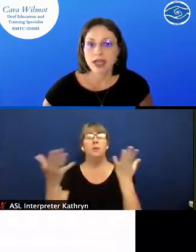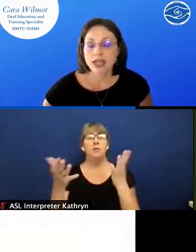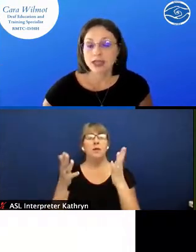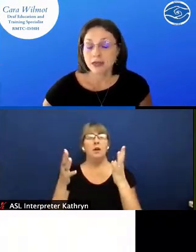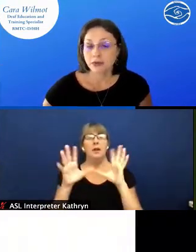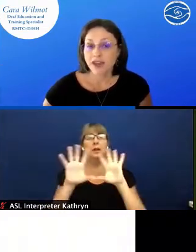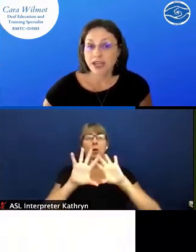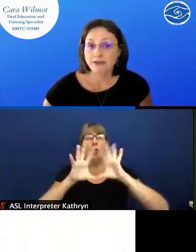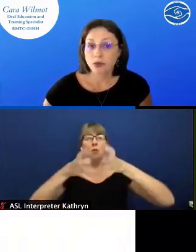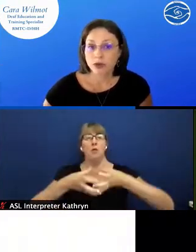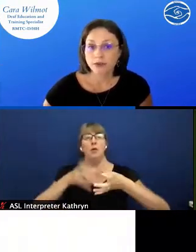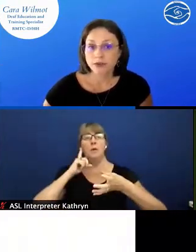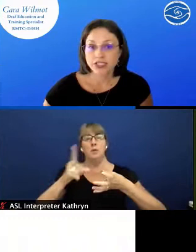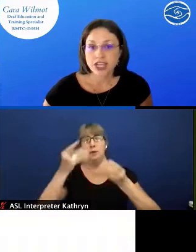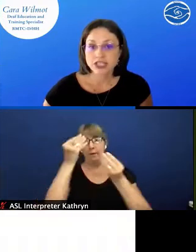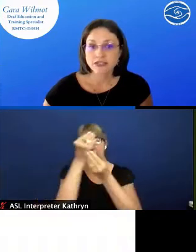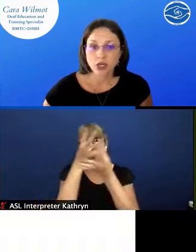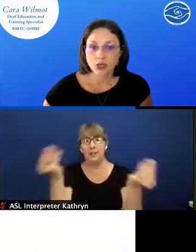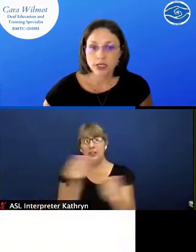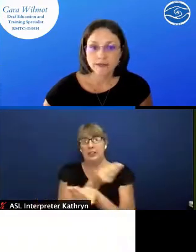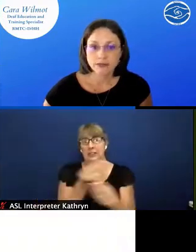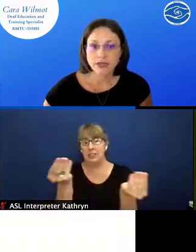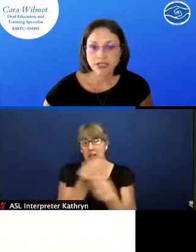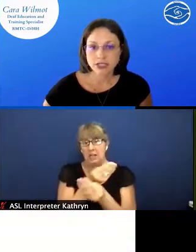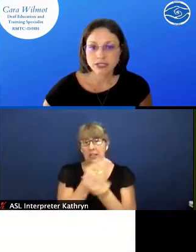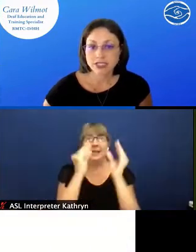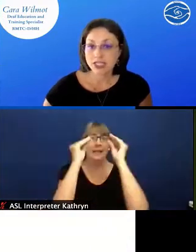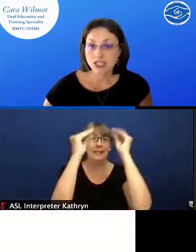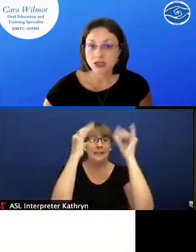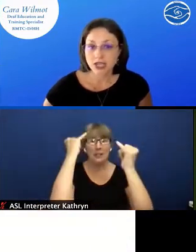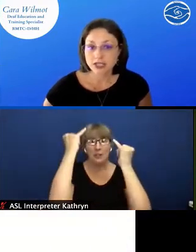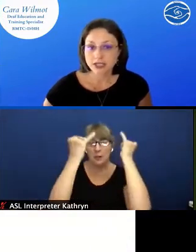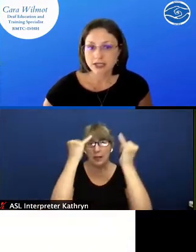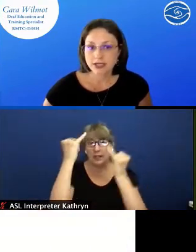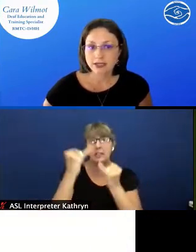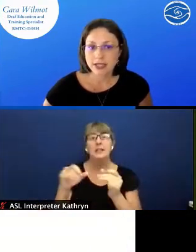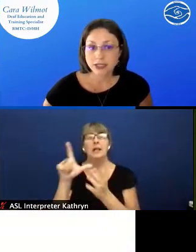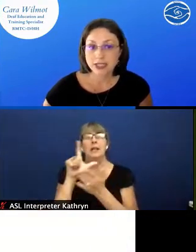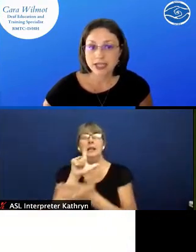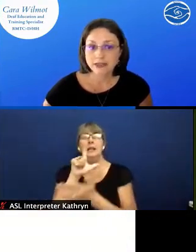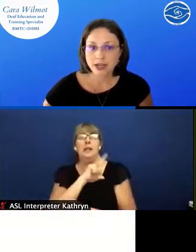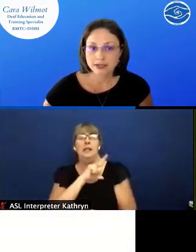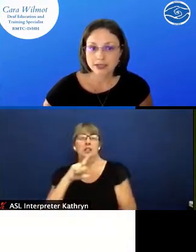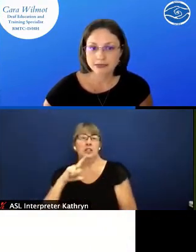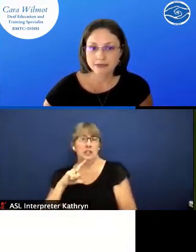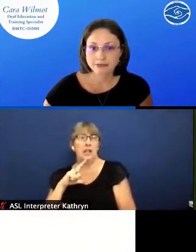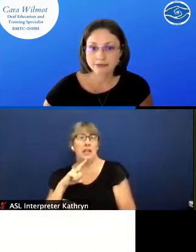They provide a forum for the exchange of current information, teaching strategies, and legislative content.